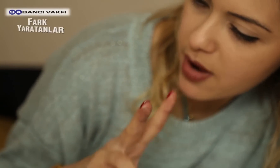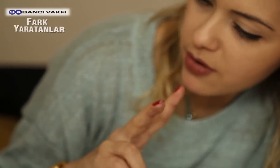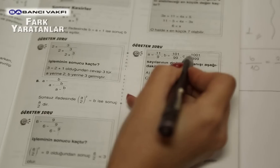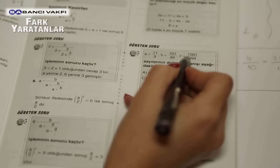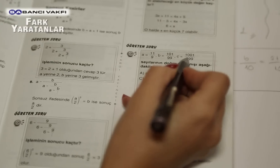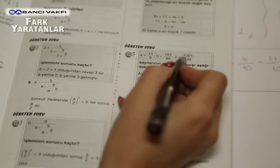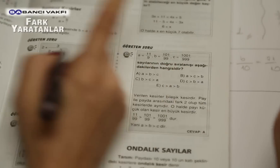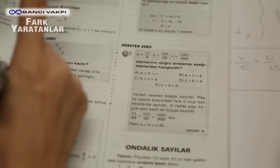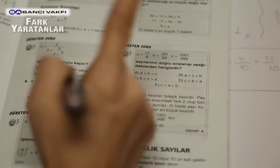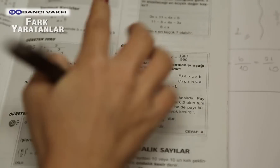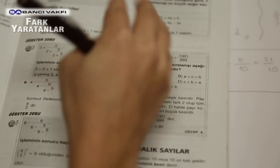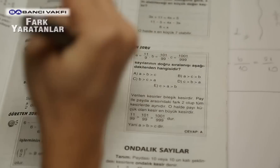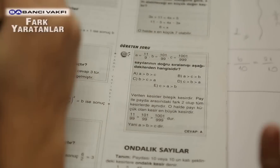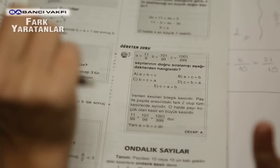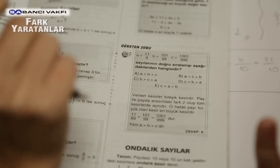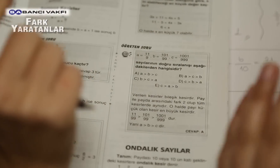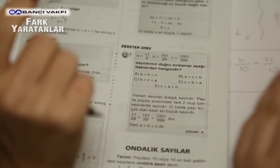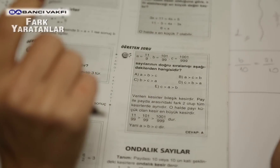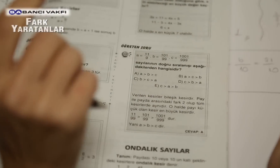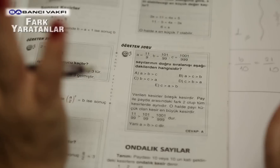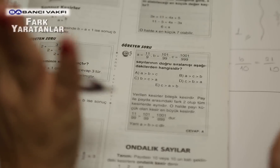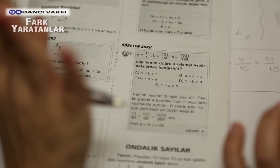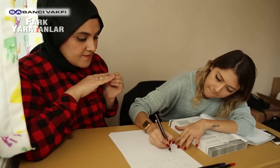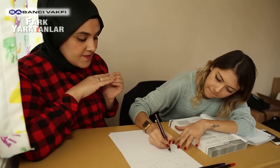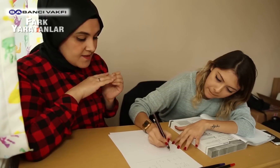She assisted them in learning mathematics with Turkish Sign Language.